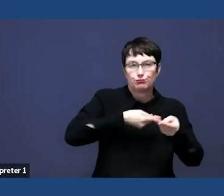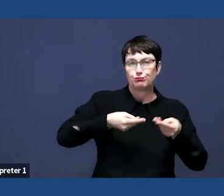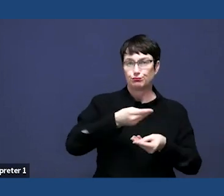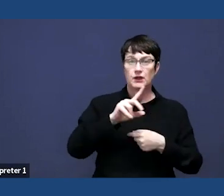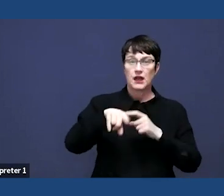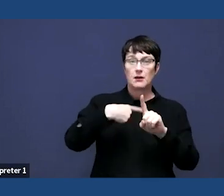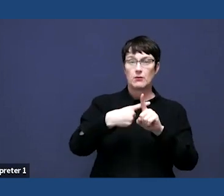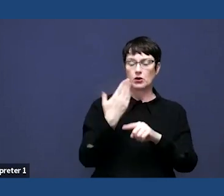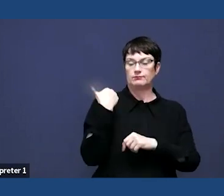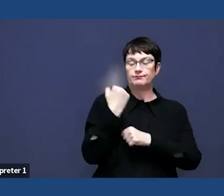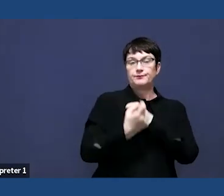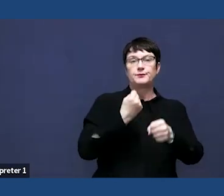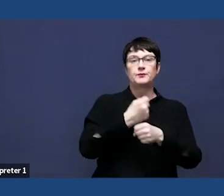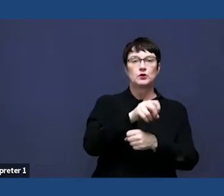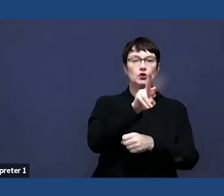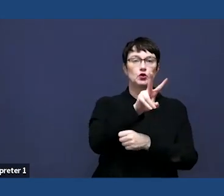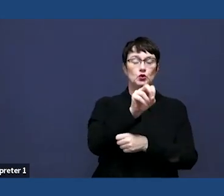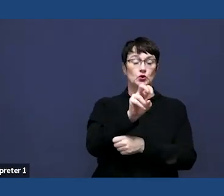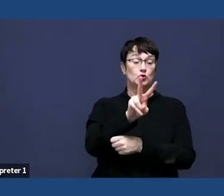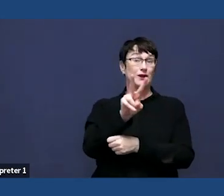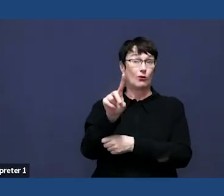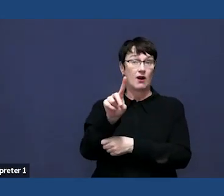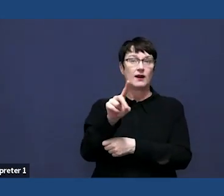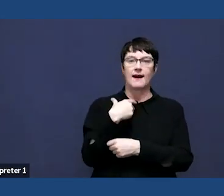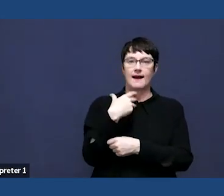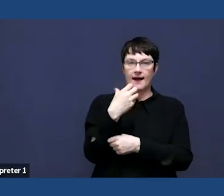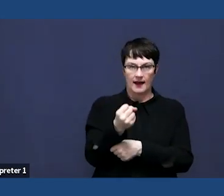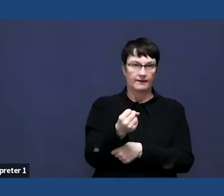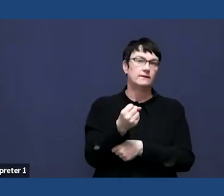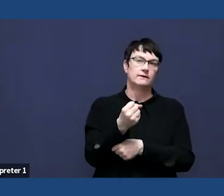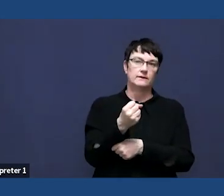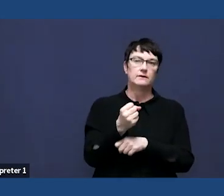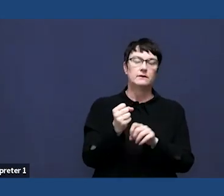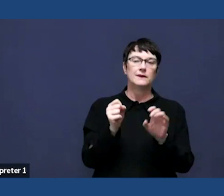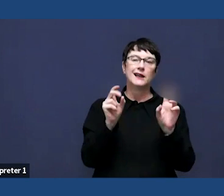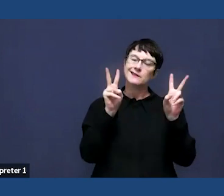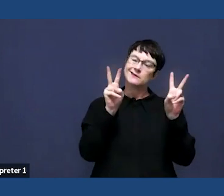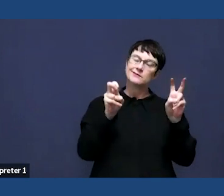issues. So that's a mandatory training that we've launched in 2021.